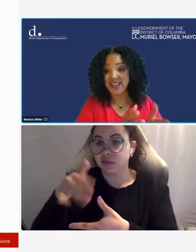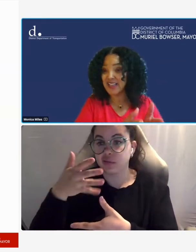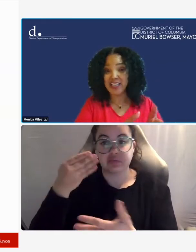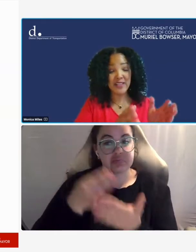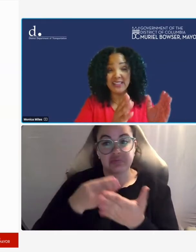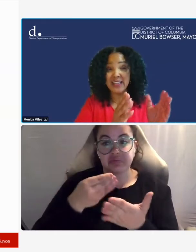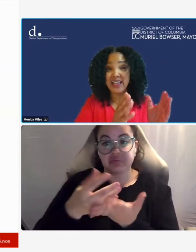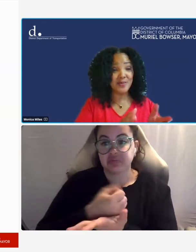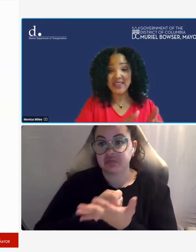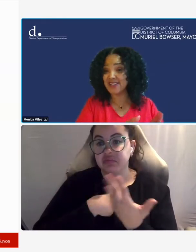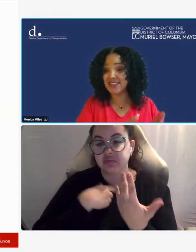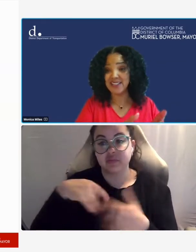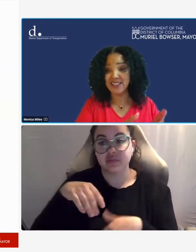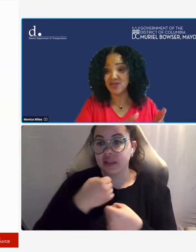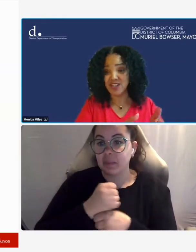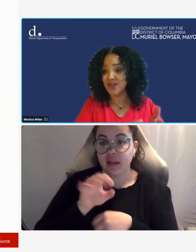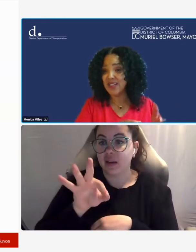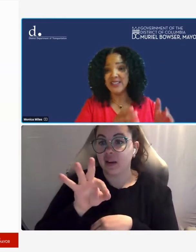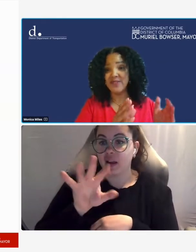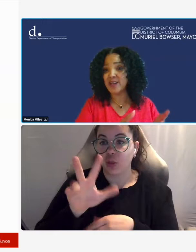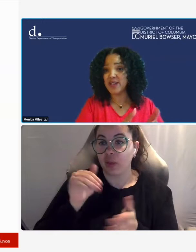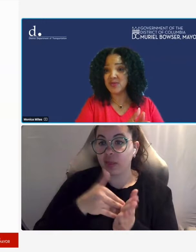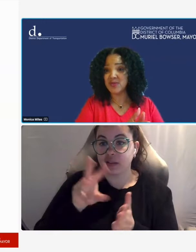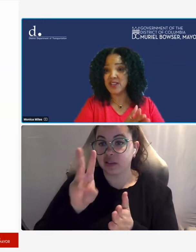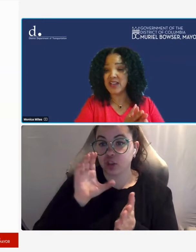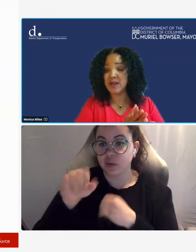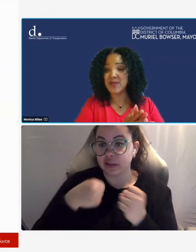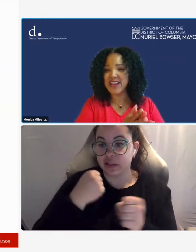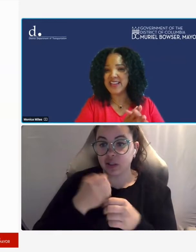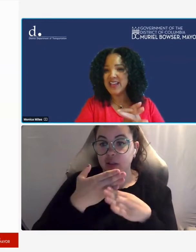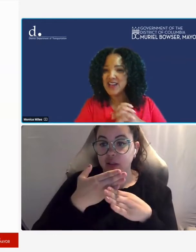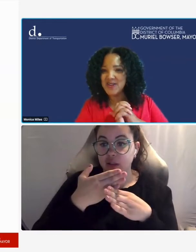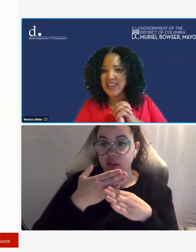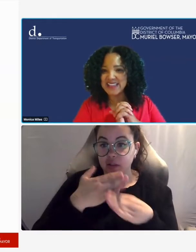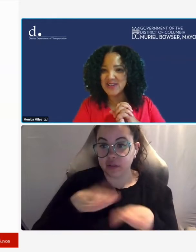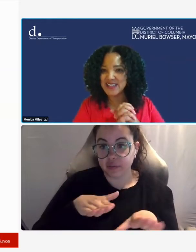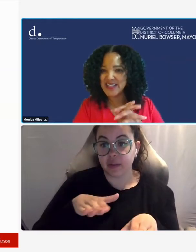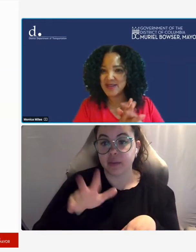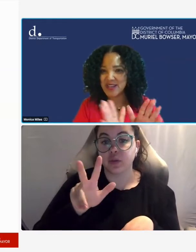he makes 93 600 a year divided by twenty um eighty okay it says on standby to swap